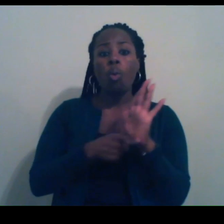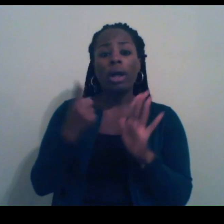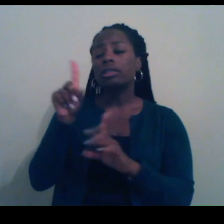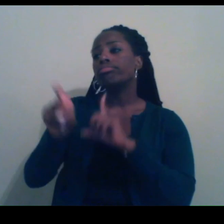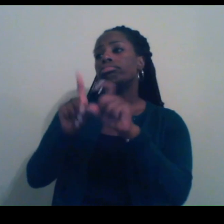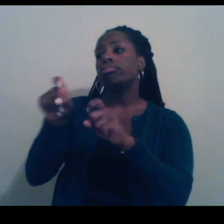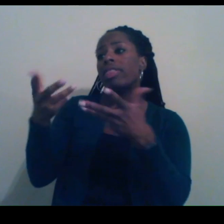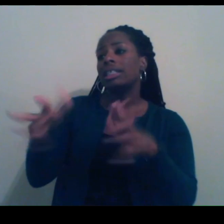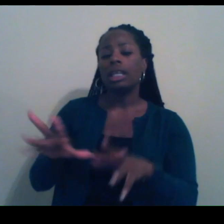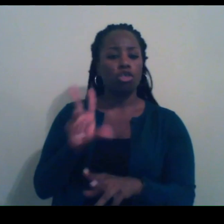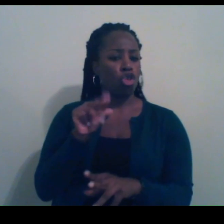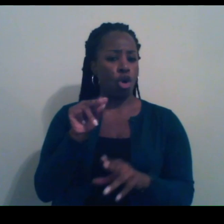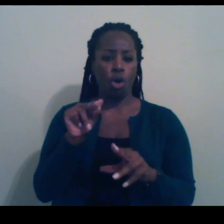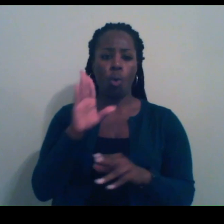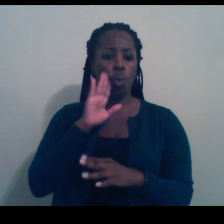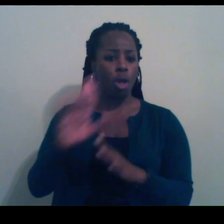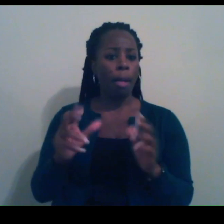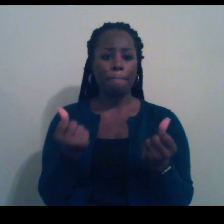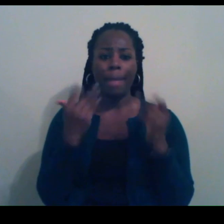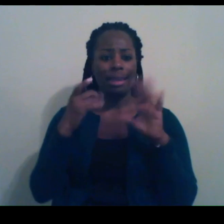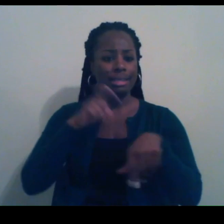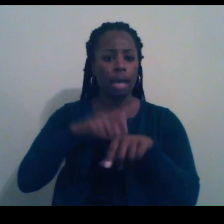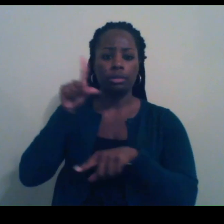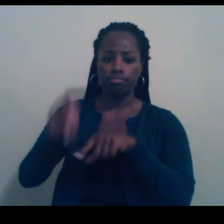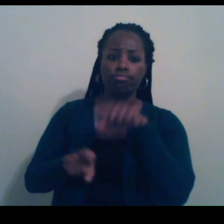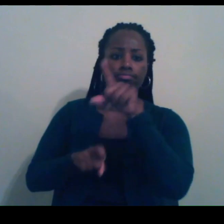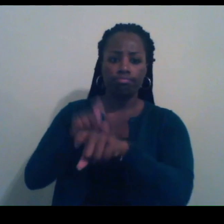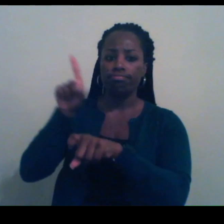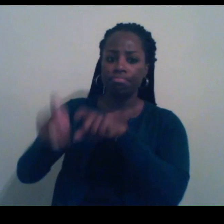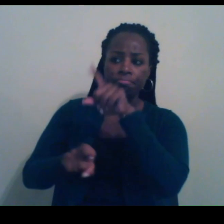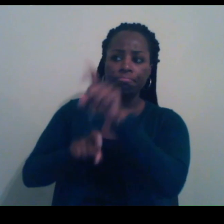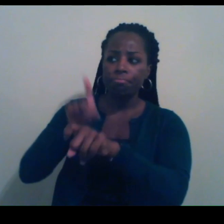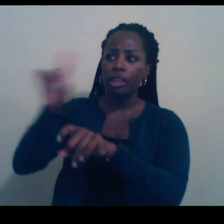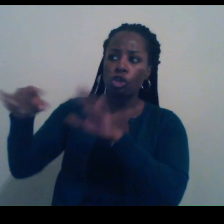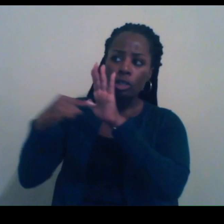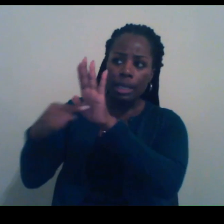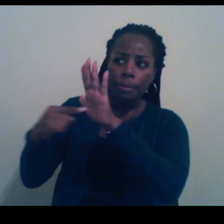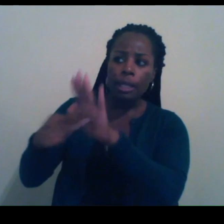Italy in South Korea but to your point the nature of the European Union is one